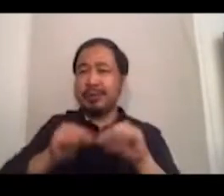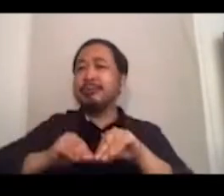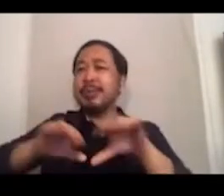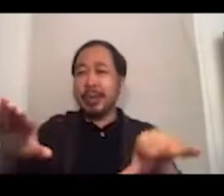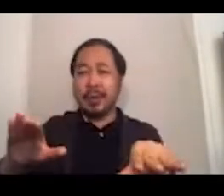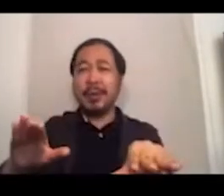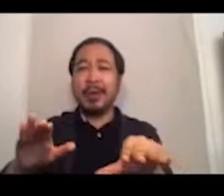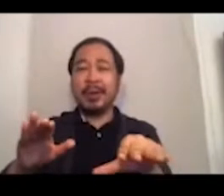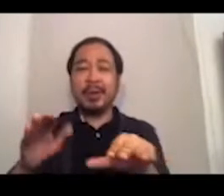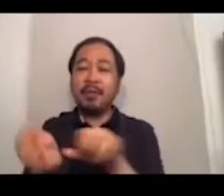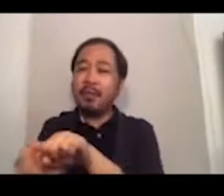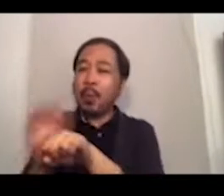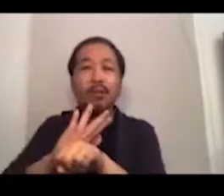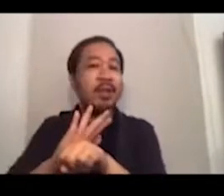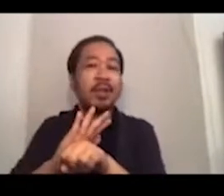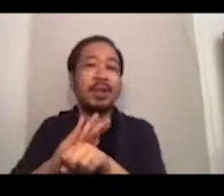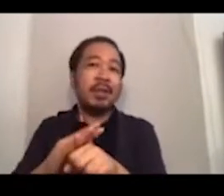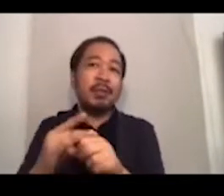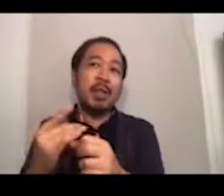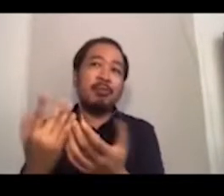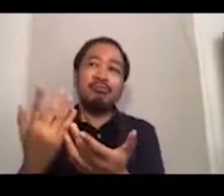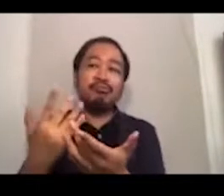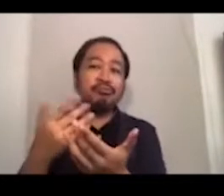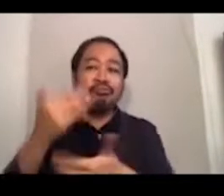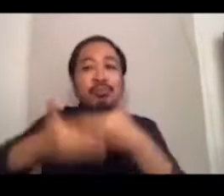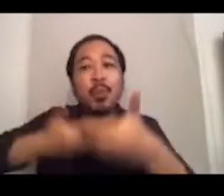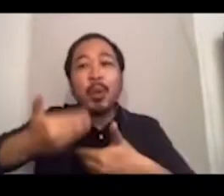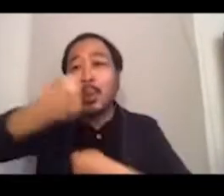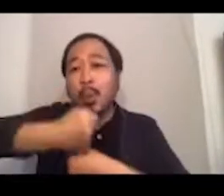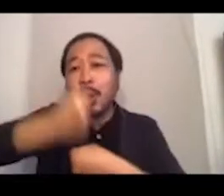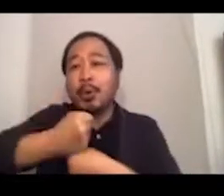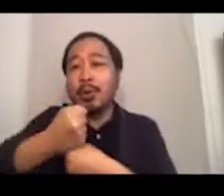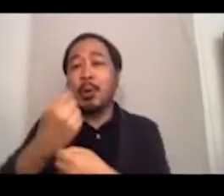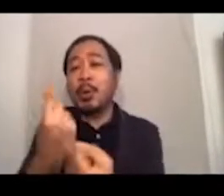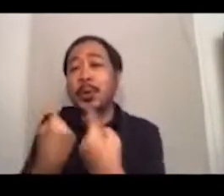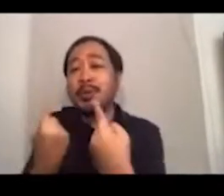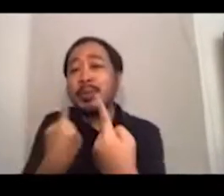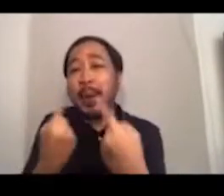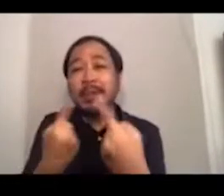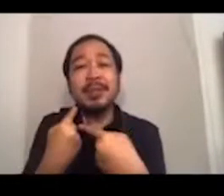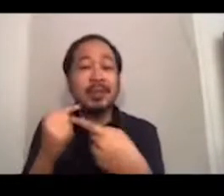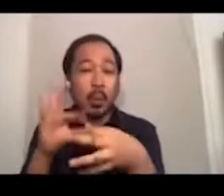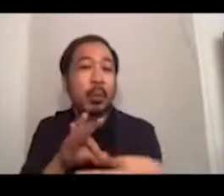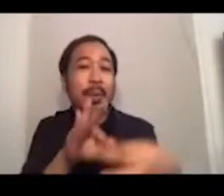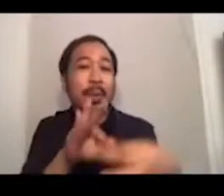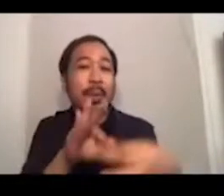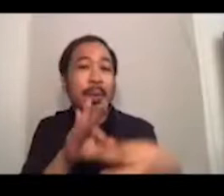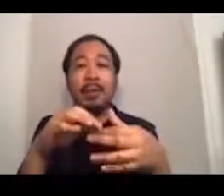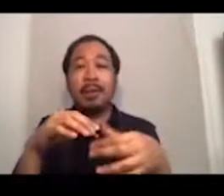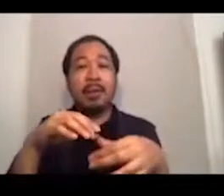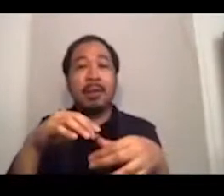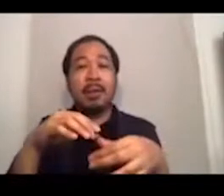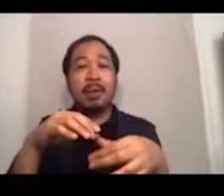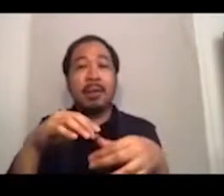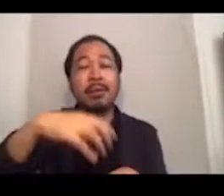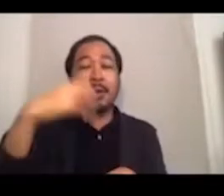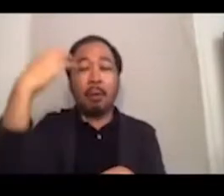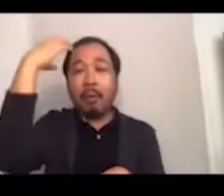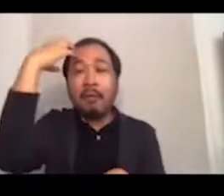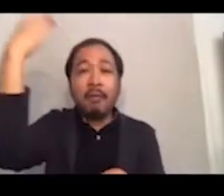and to launch declared actions for empowering local governments